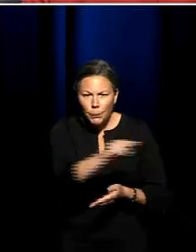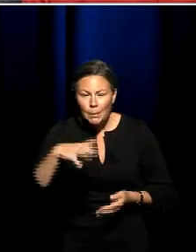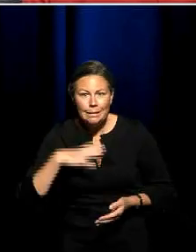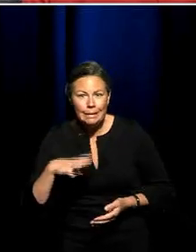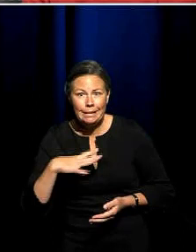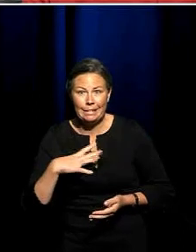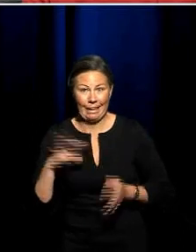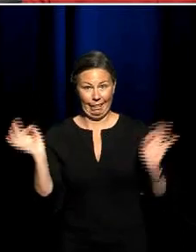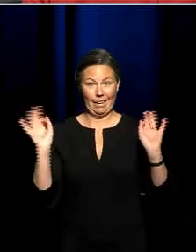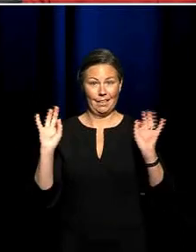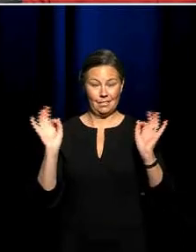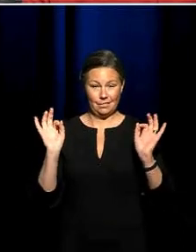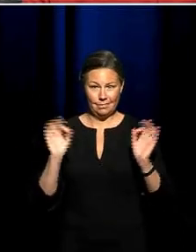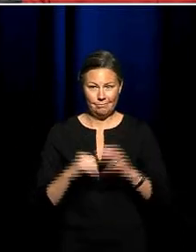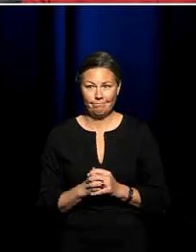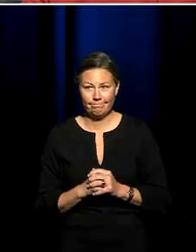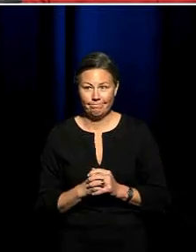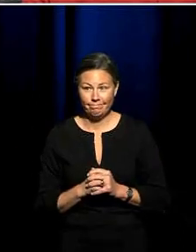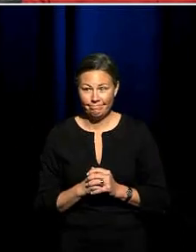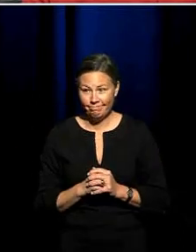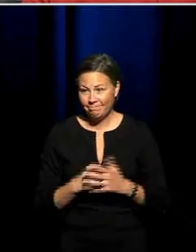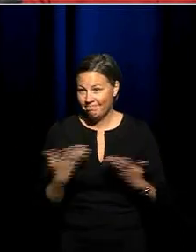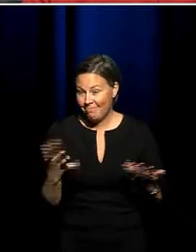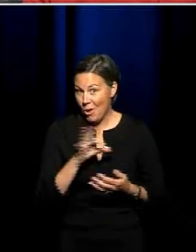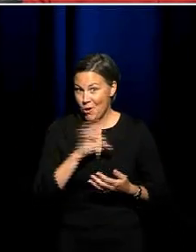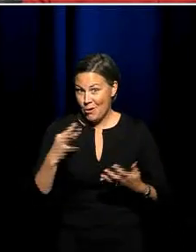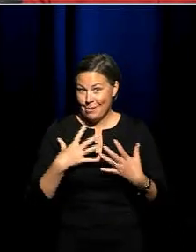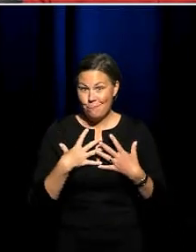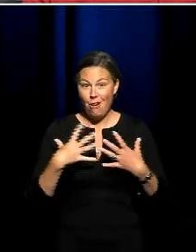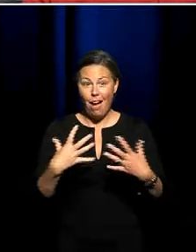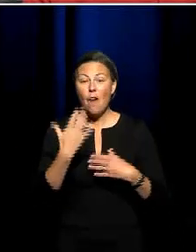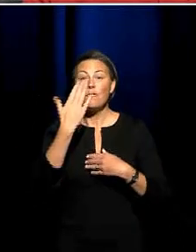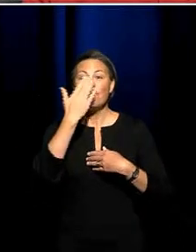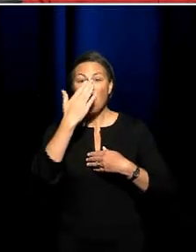with disability. Perhaps not surprisingly, the main entrance to the